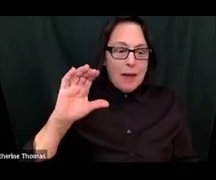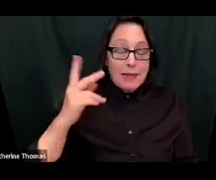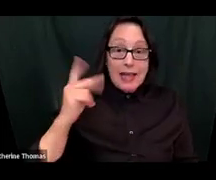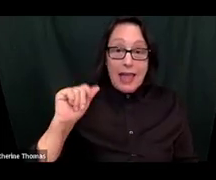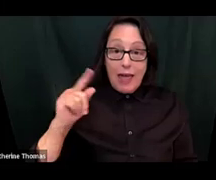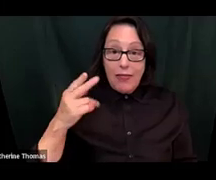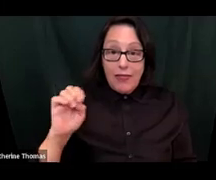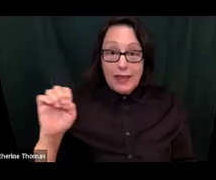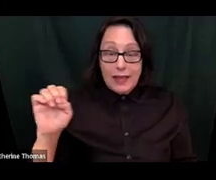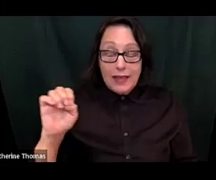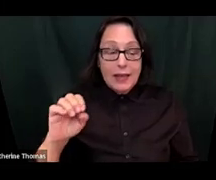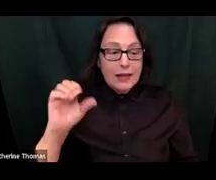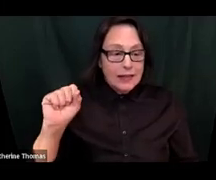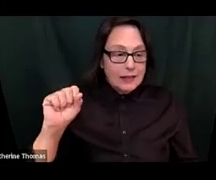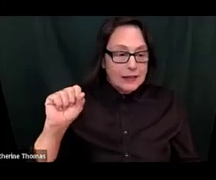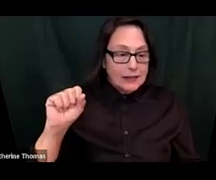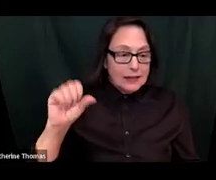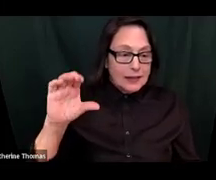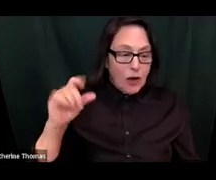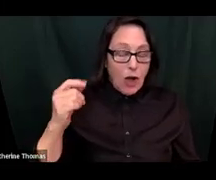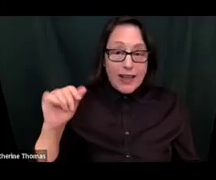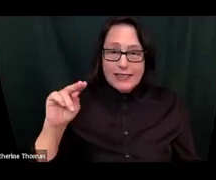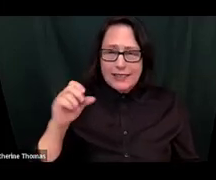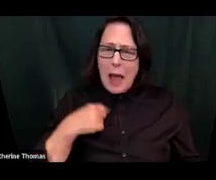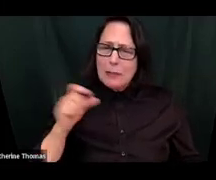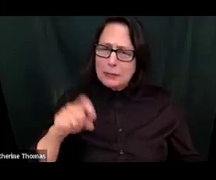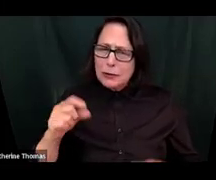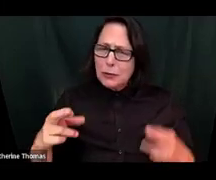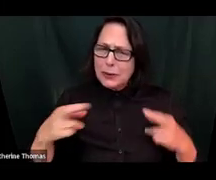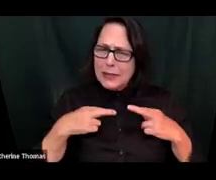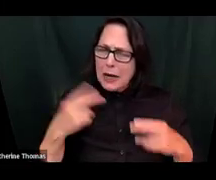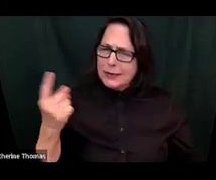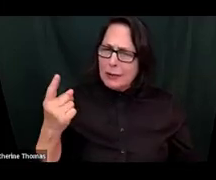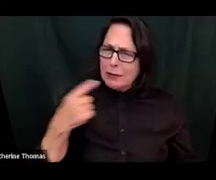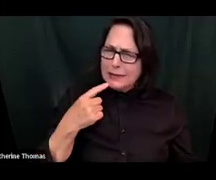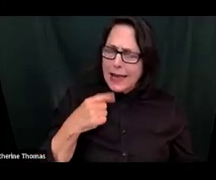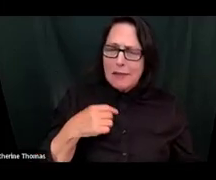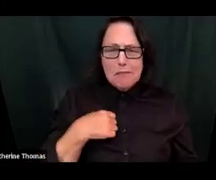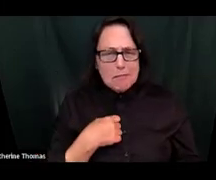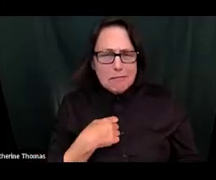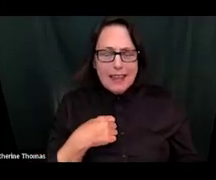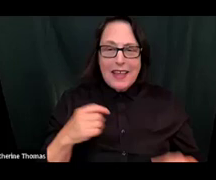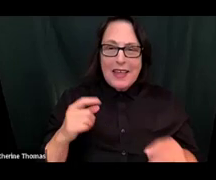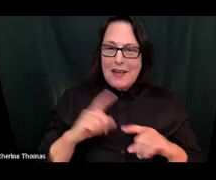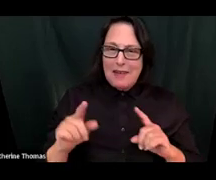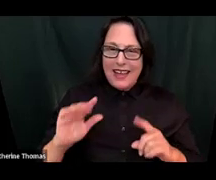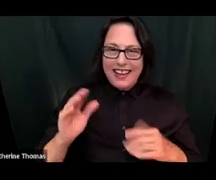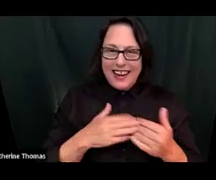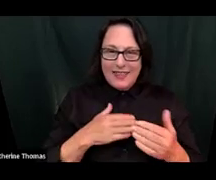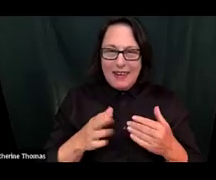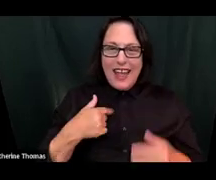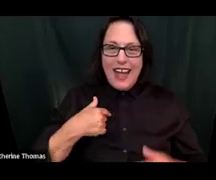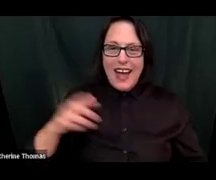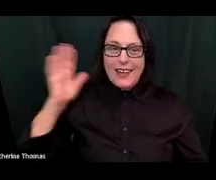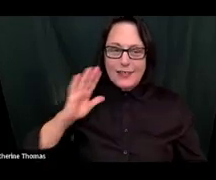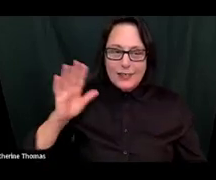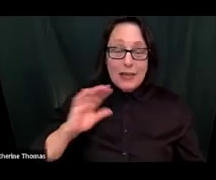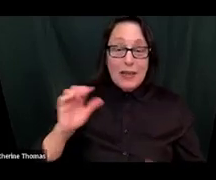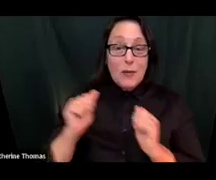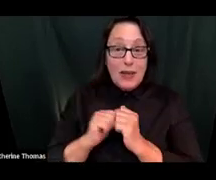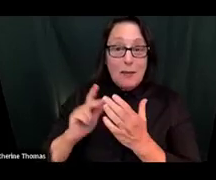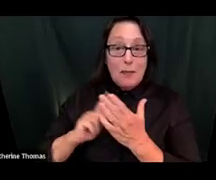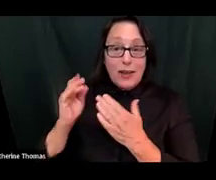Scoggin and I'm supposed to be retired, somebody told me. Anyway, I used to be with the project.